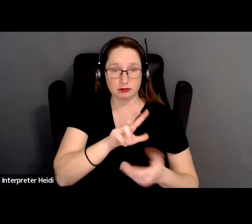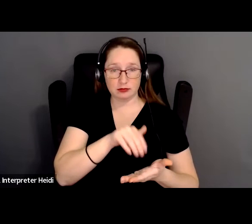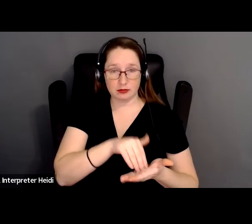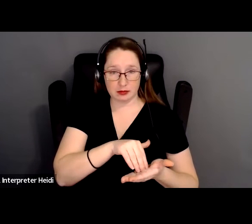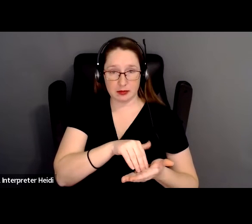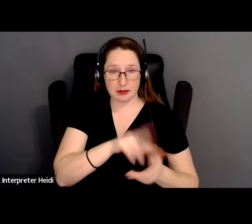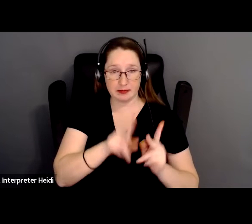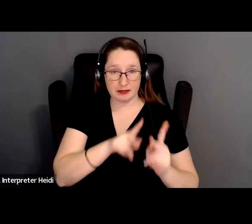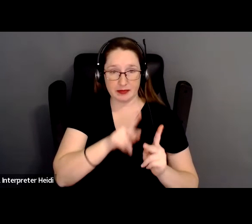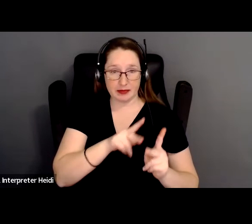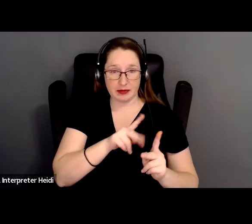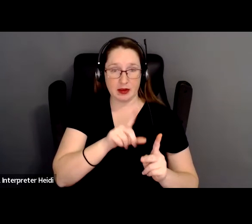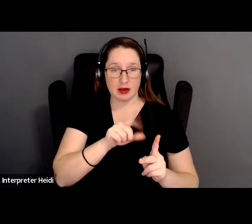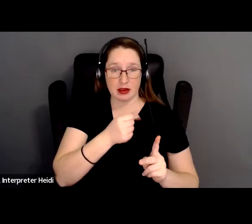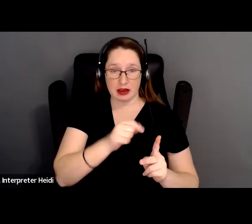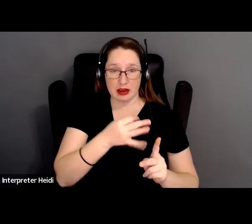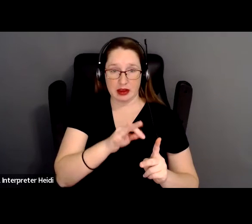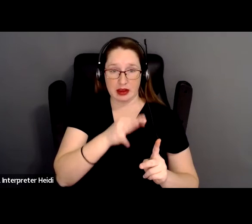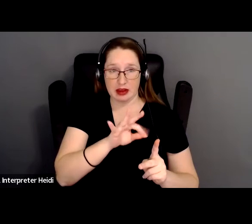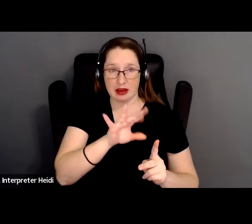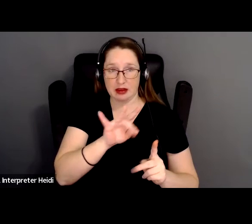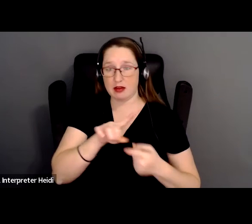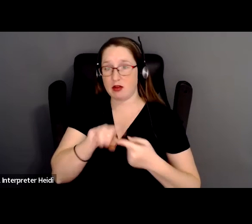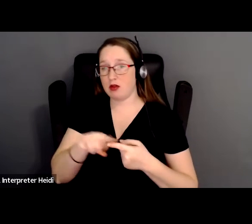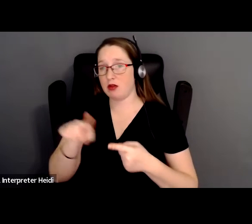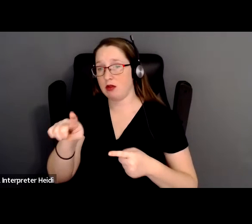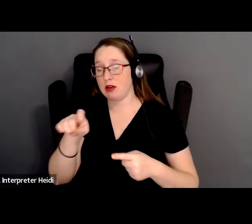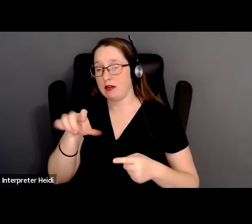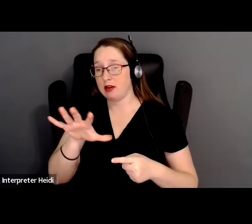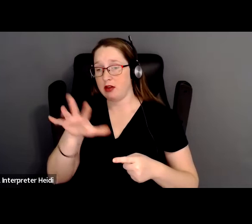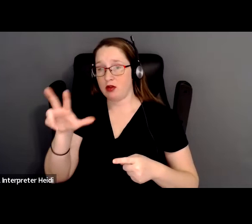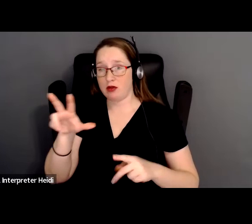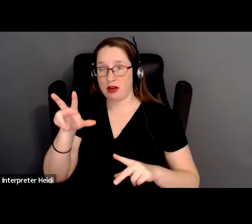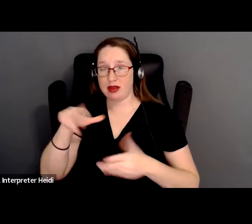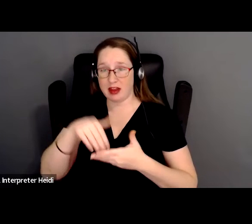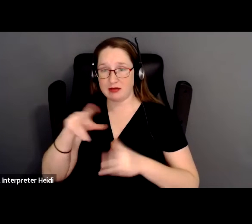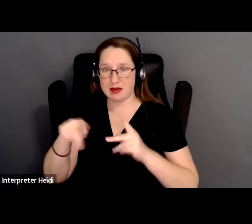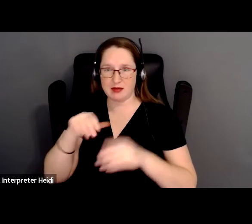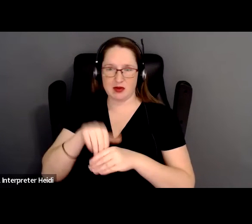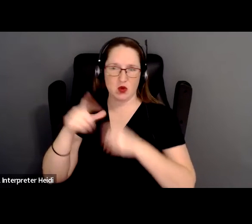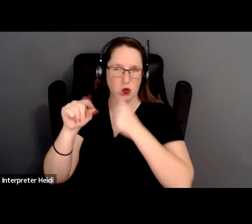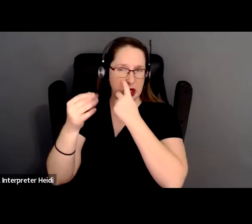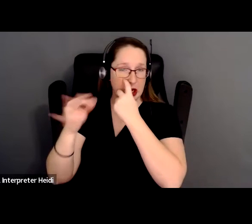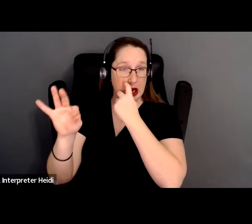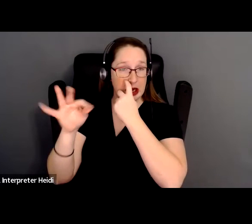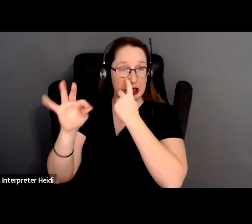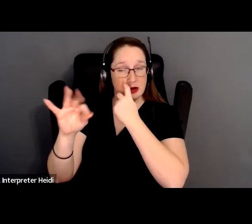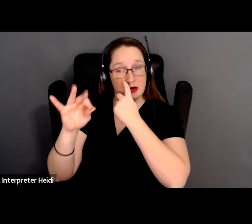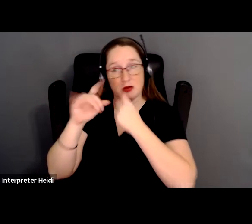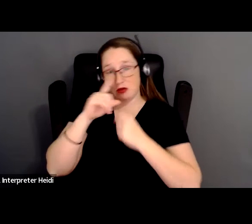In 2019 98 to 153,000 people in 2019, which is a very significant